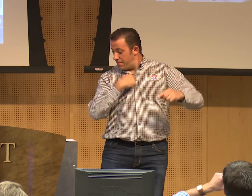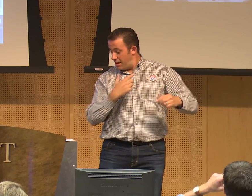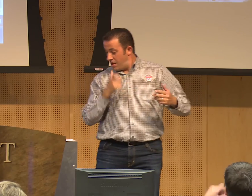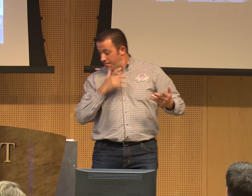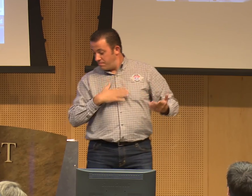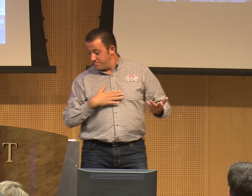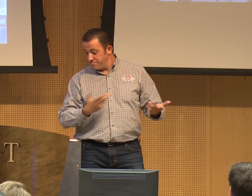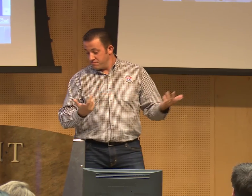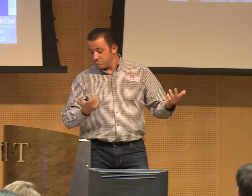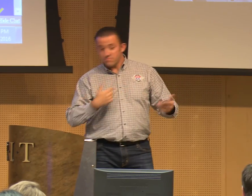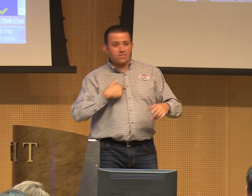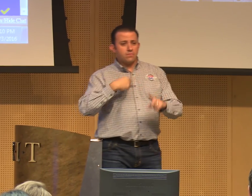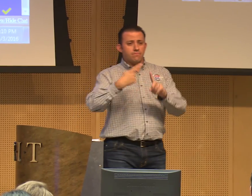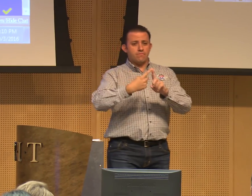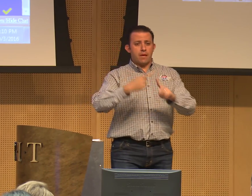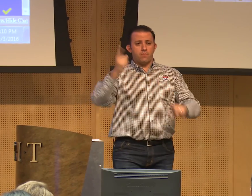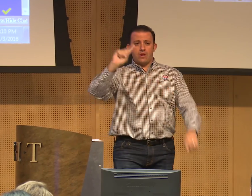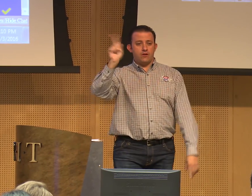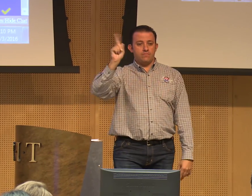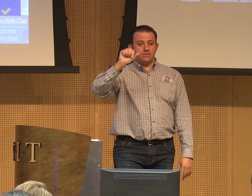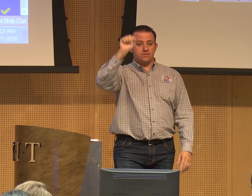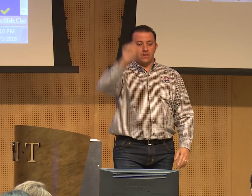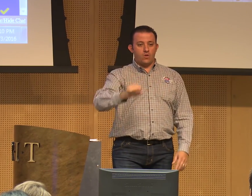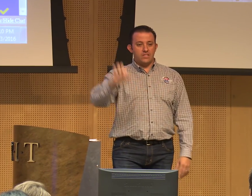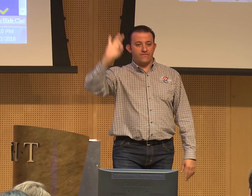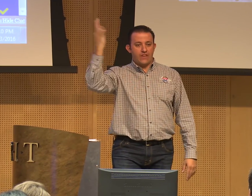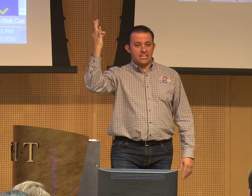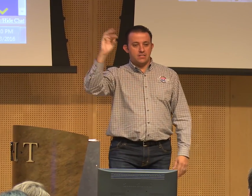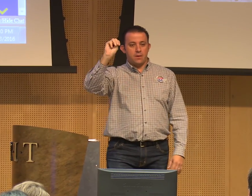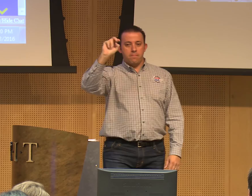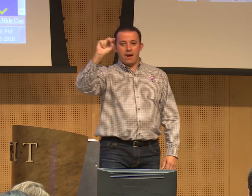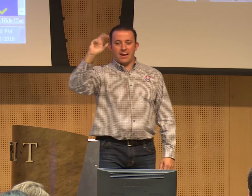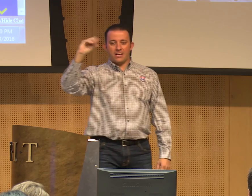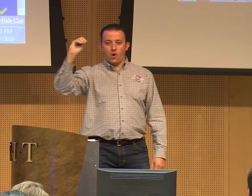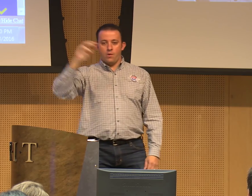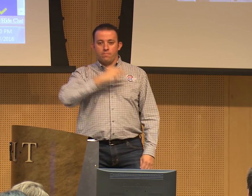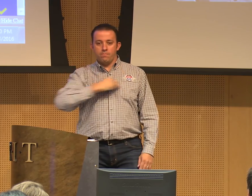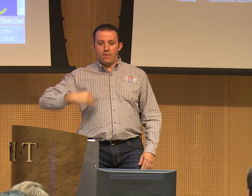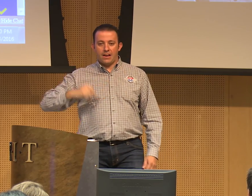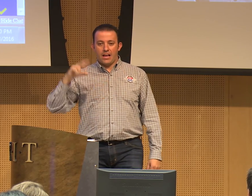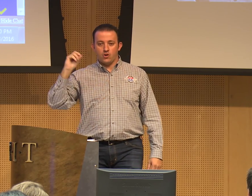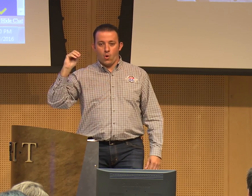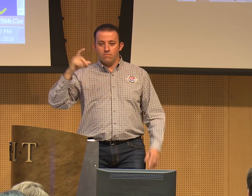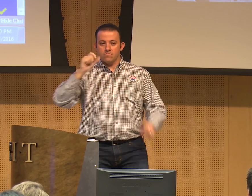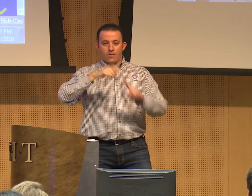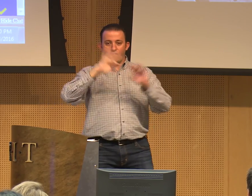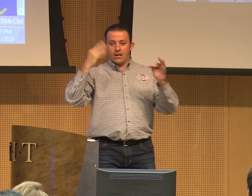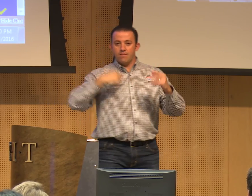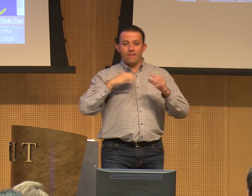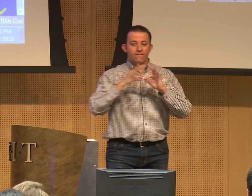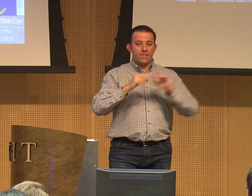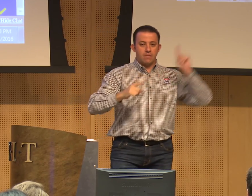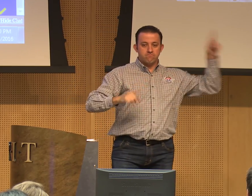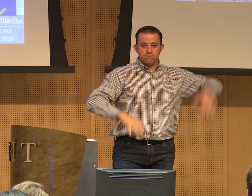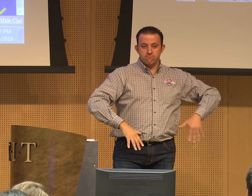OK. So where am I? I am from the south of France. I'm from Monaco.